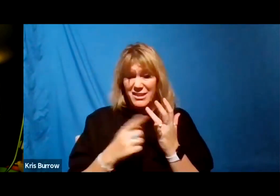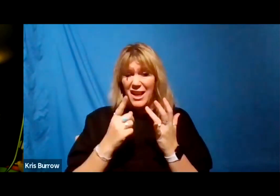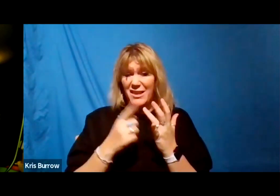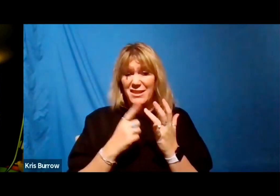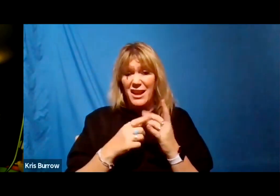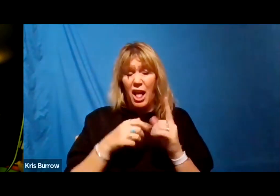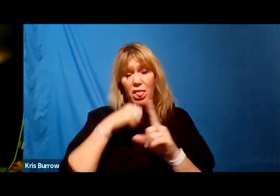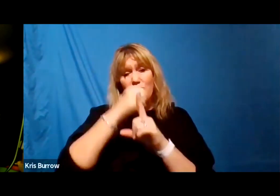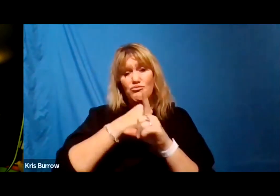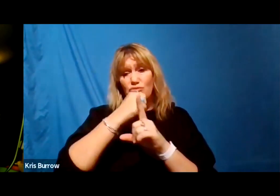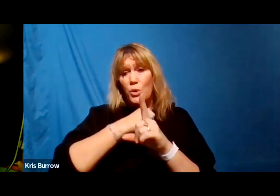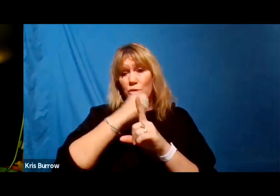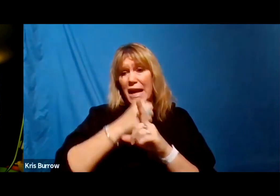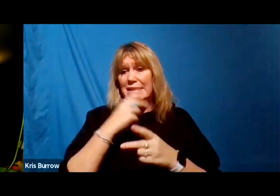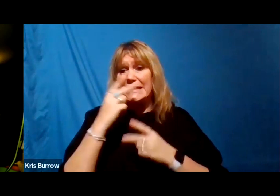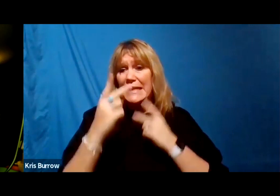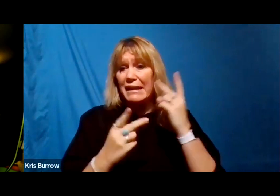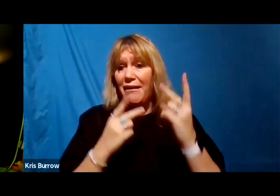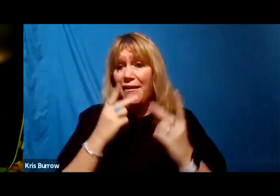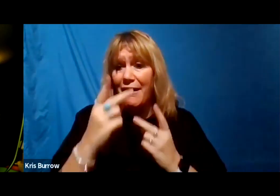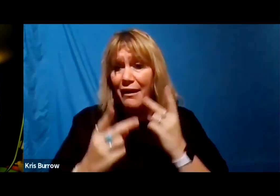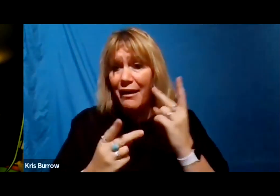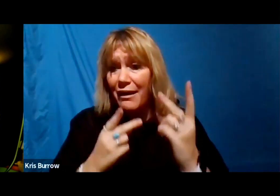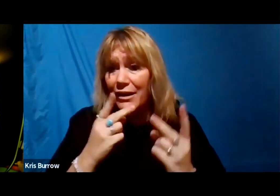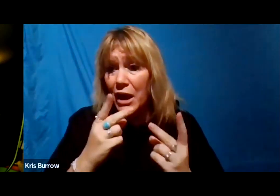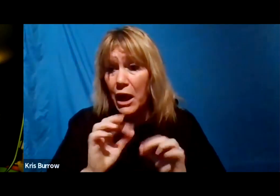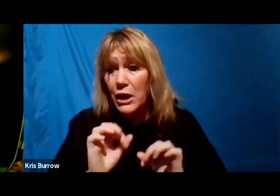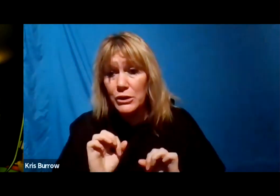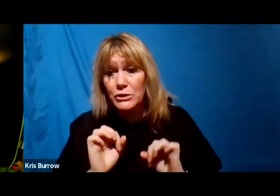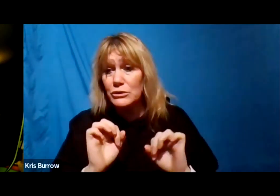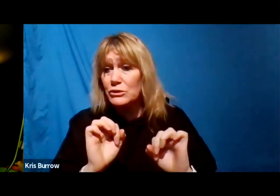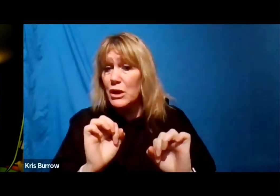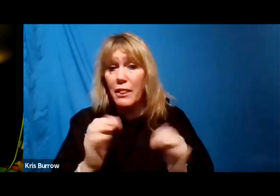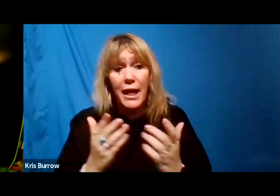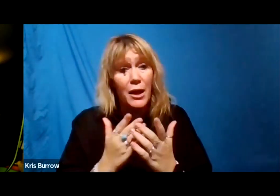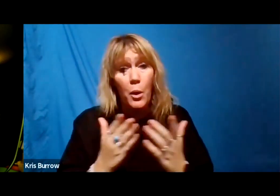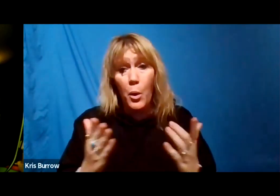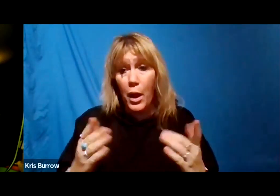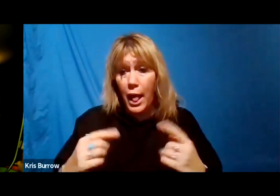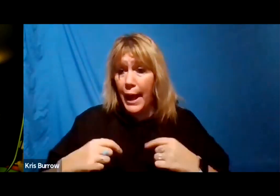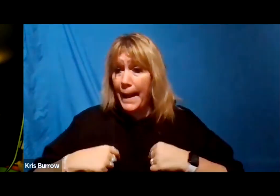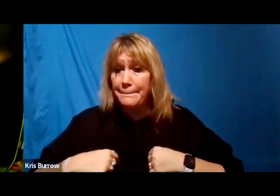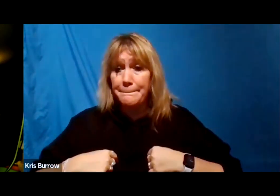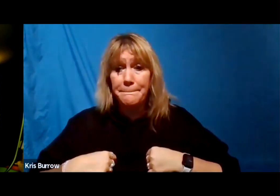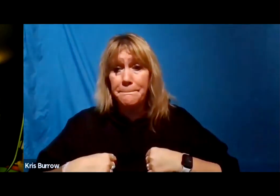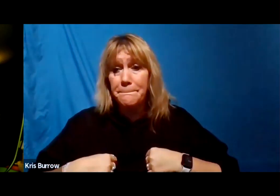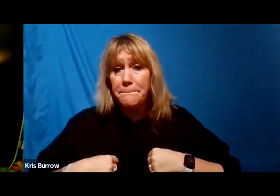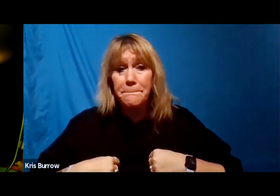bit like John Lennon in 1961, which